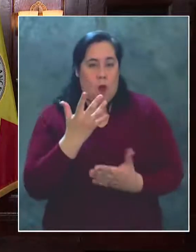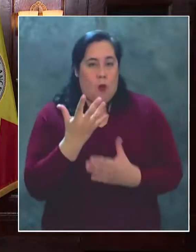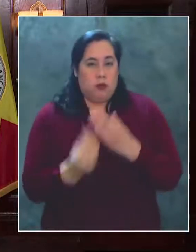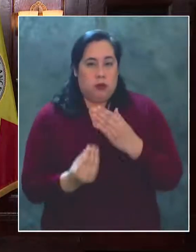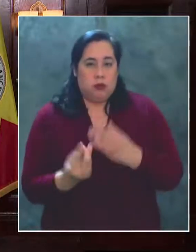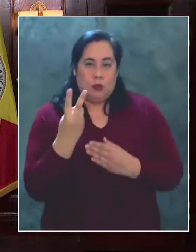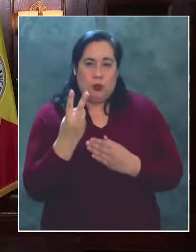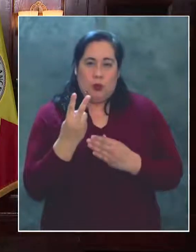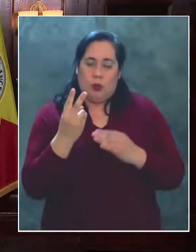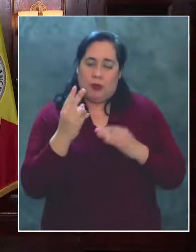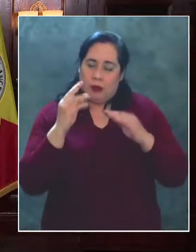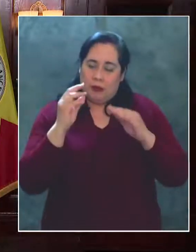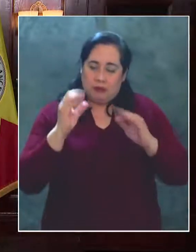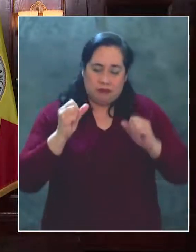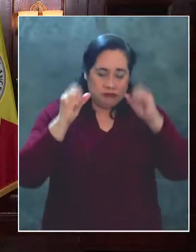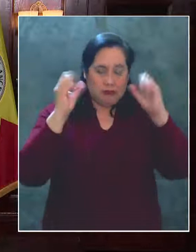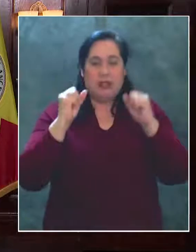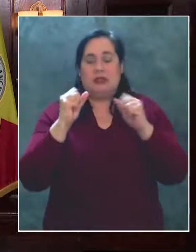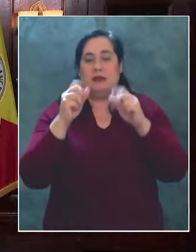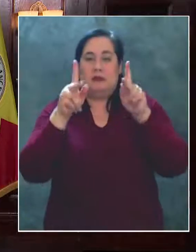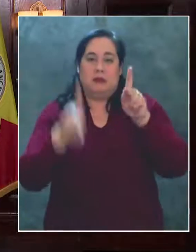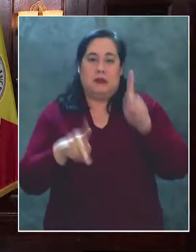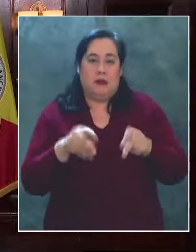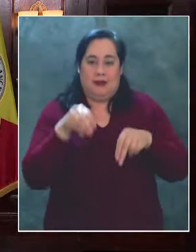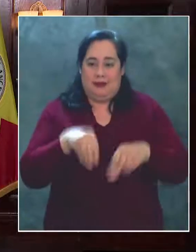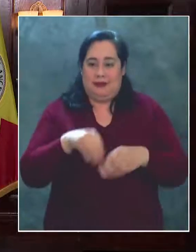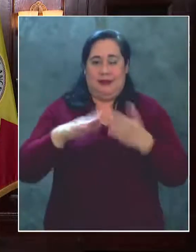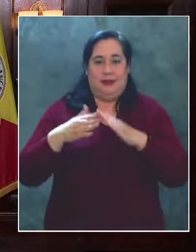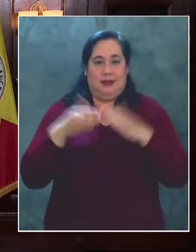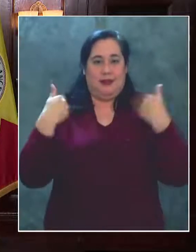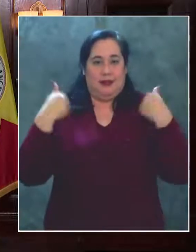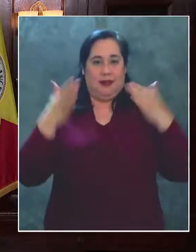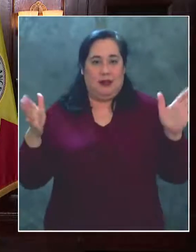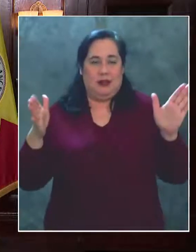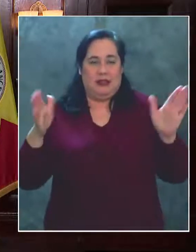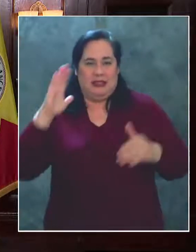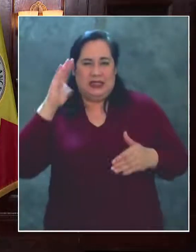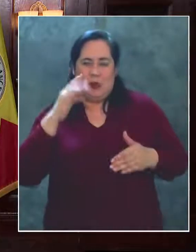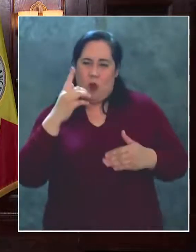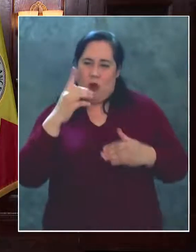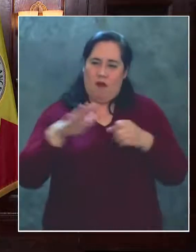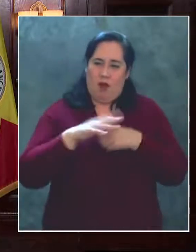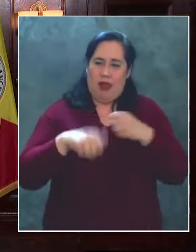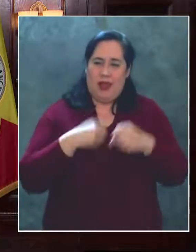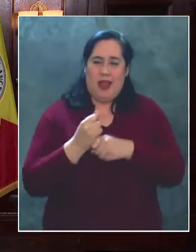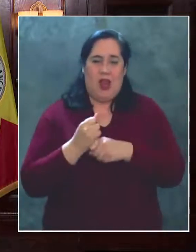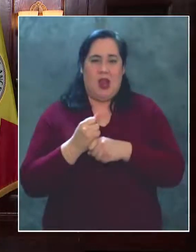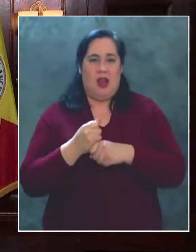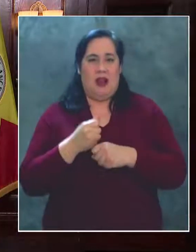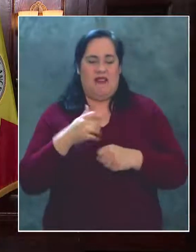CITY OF ANGELS. WE SEEMED TO LIVE AN ENTIRE